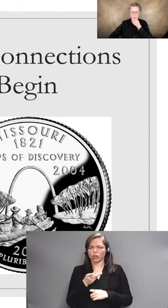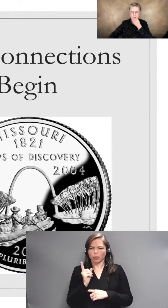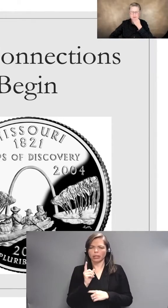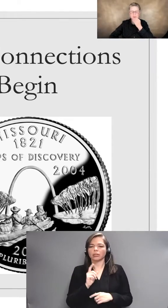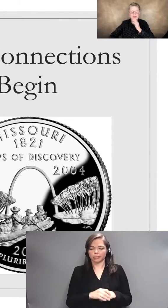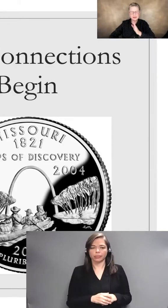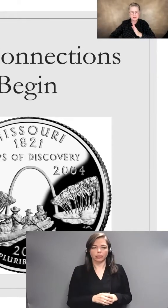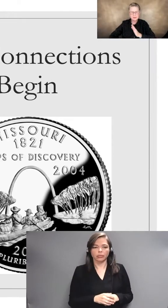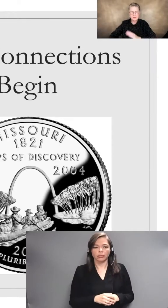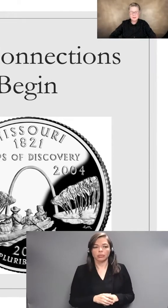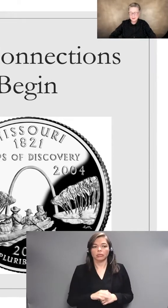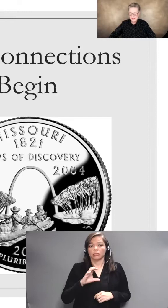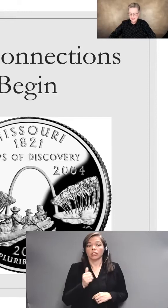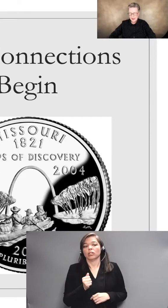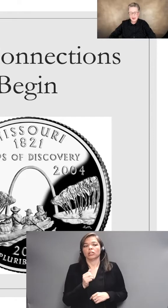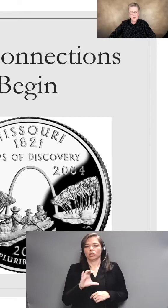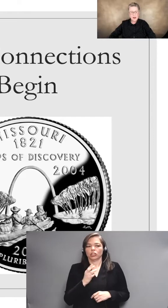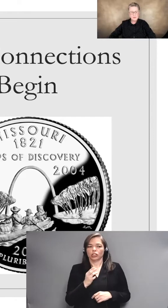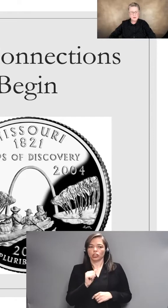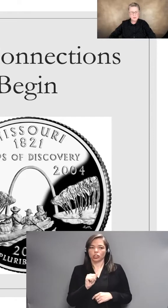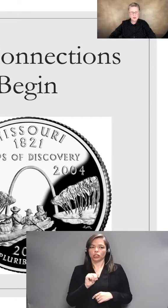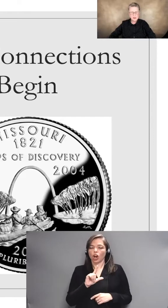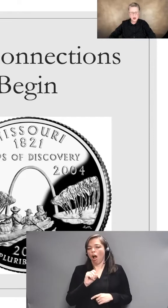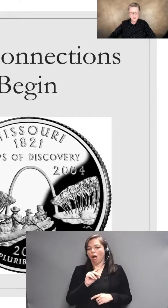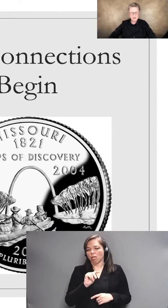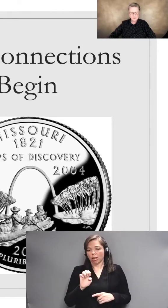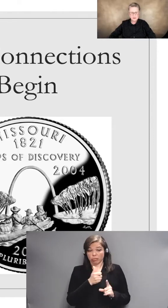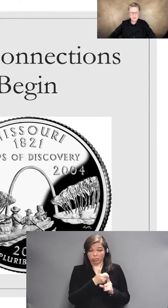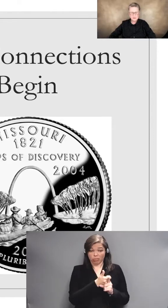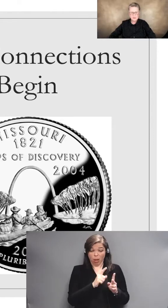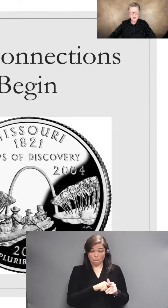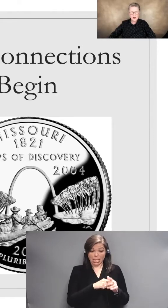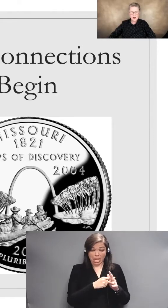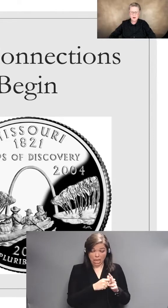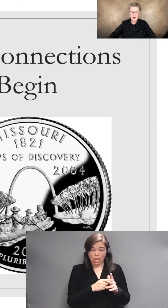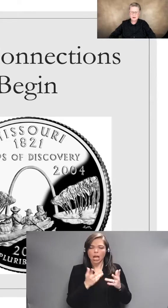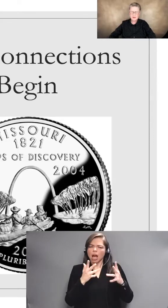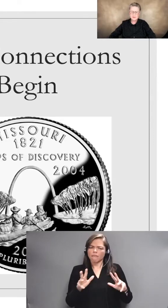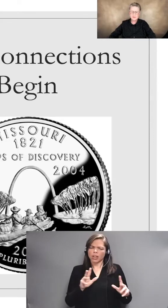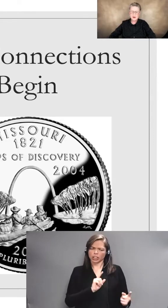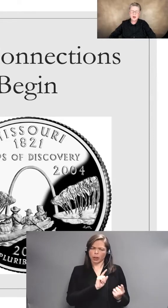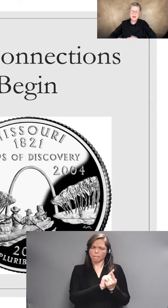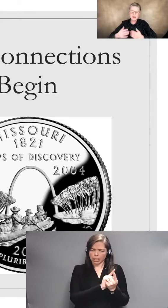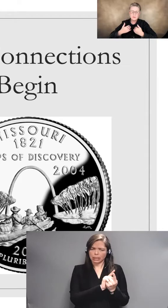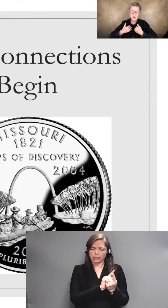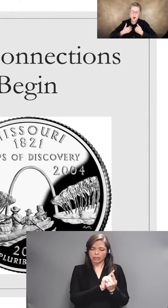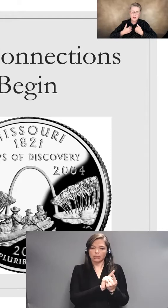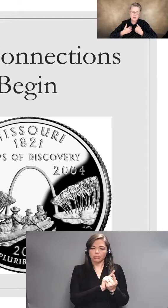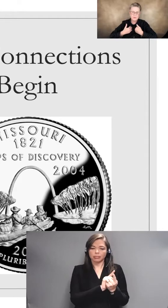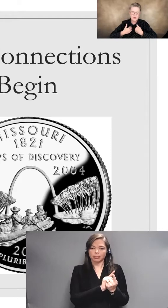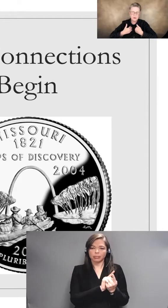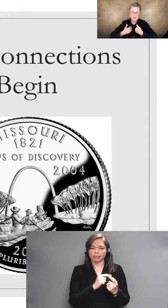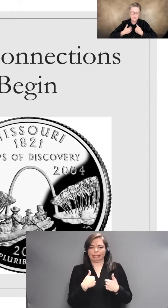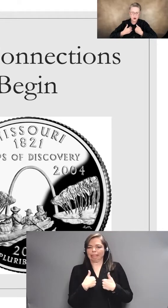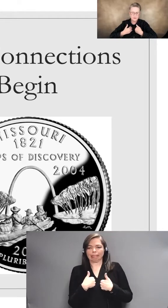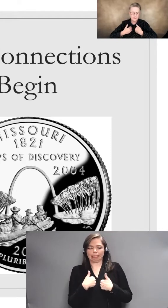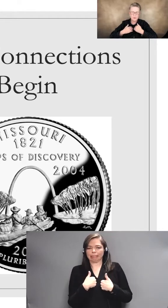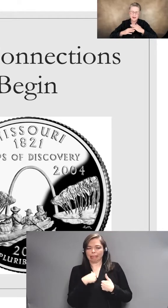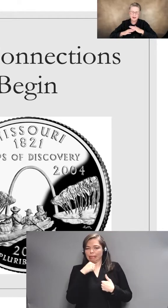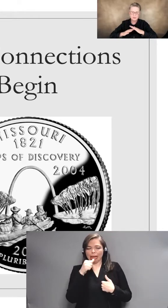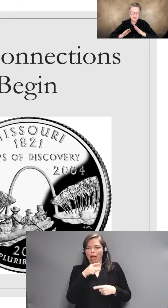was the beginning and after I met Charlotte, I am not a professional photographer by any means